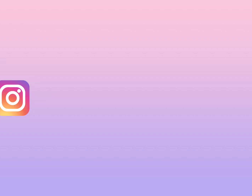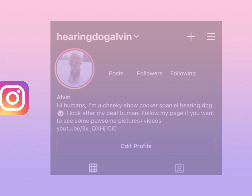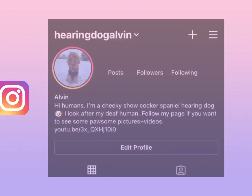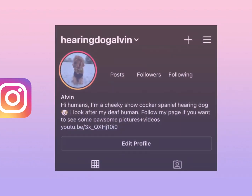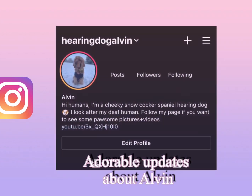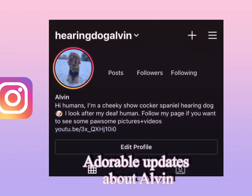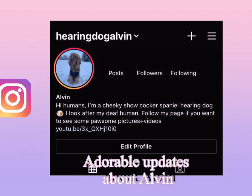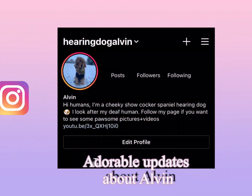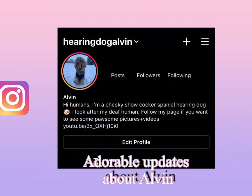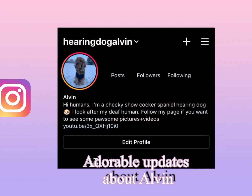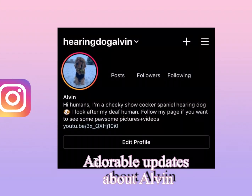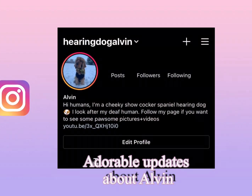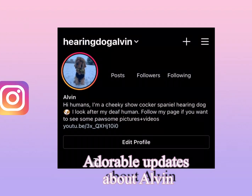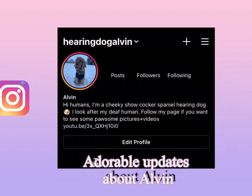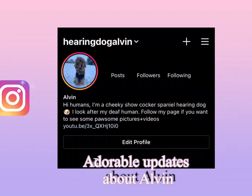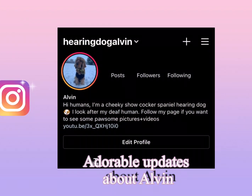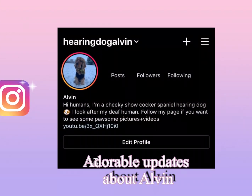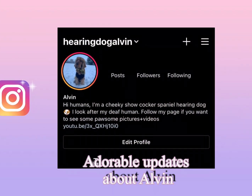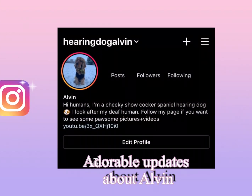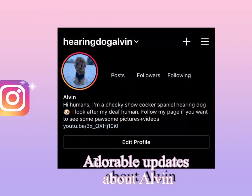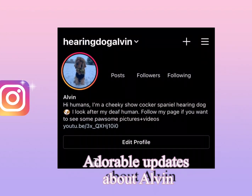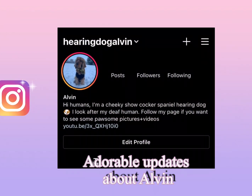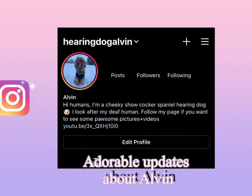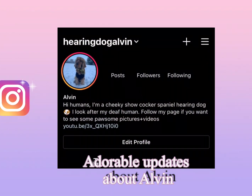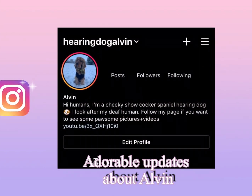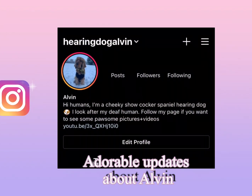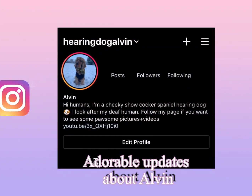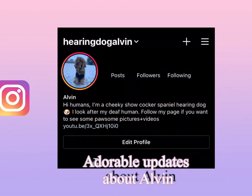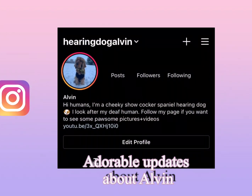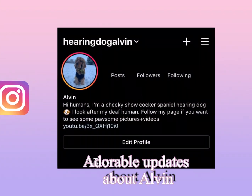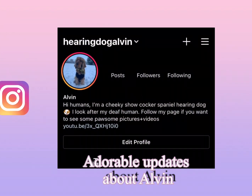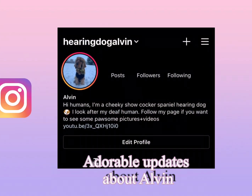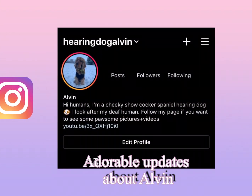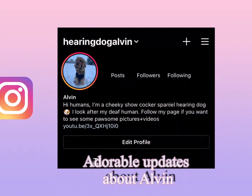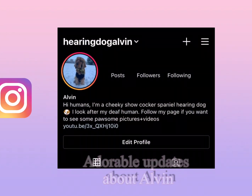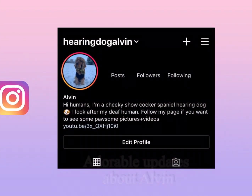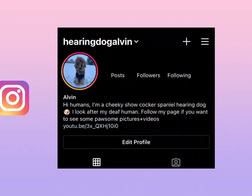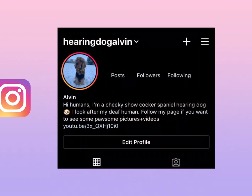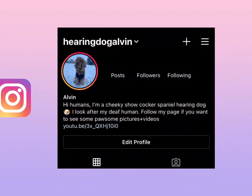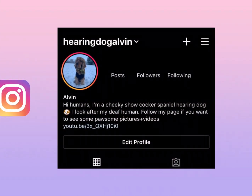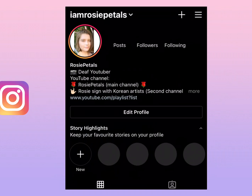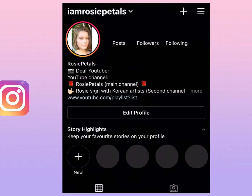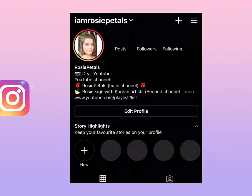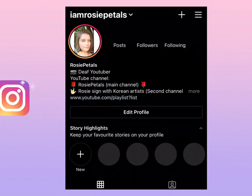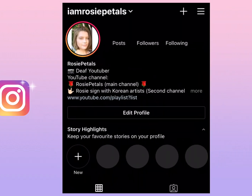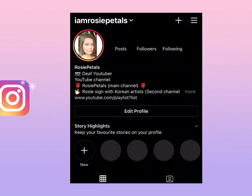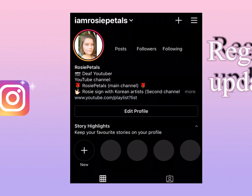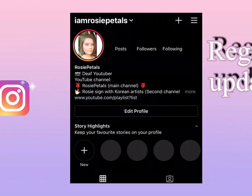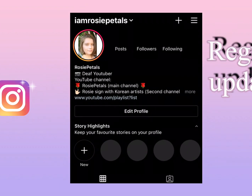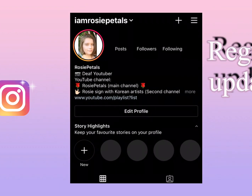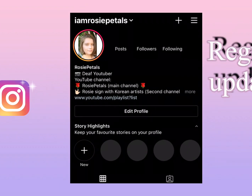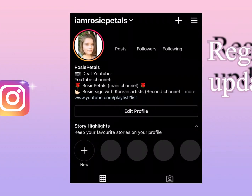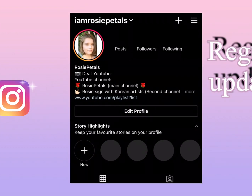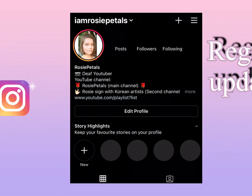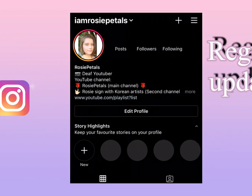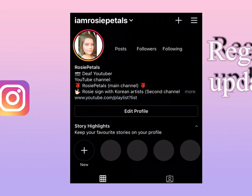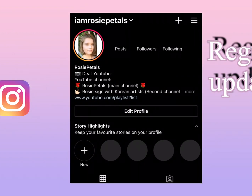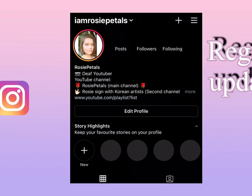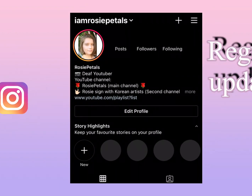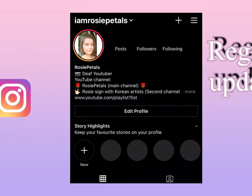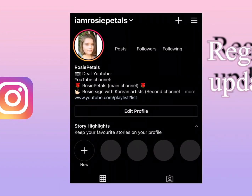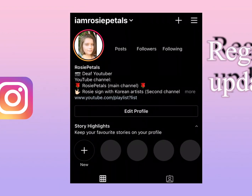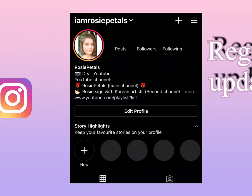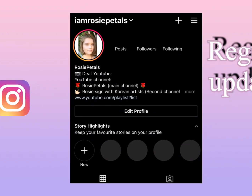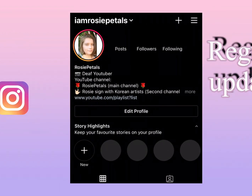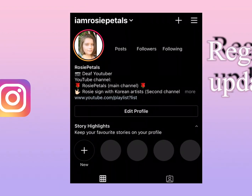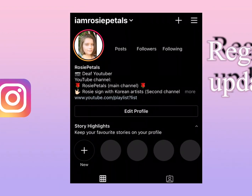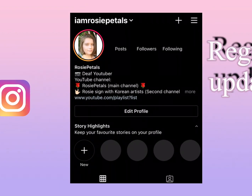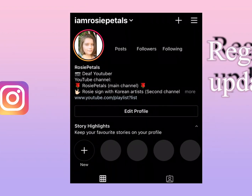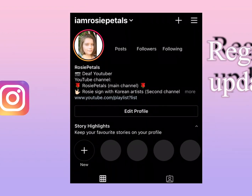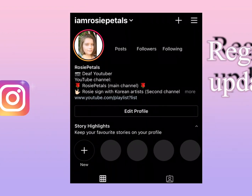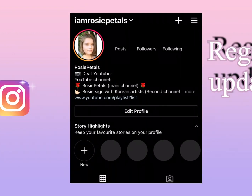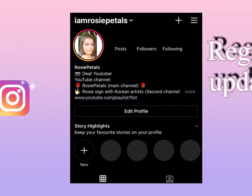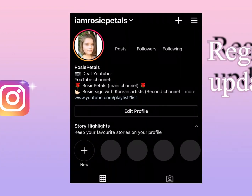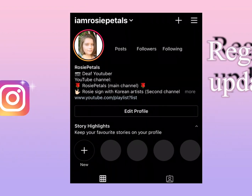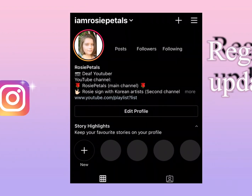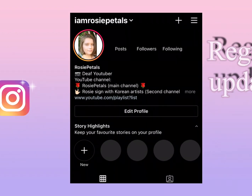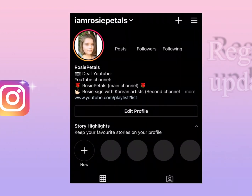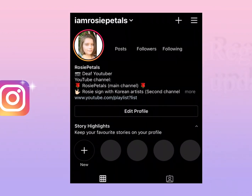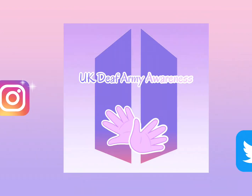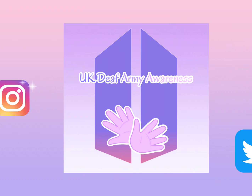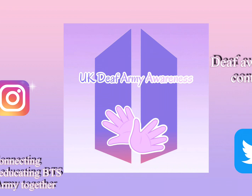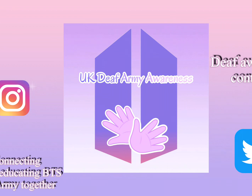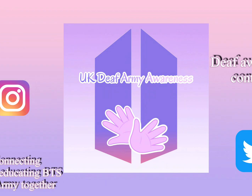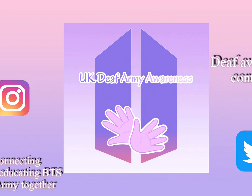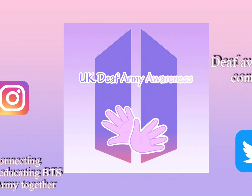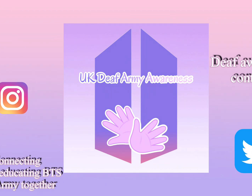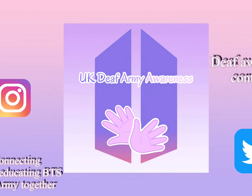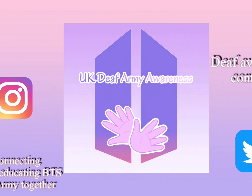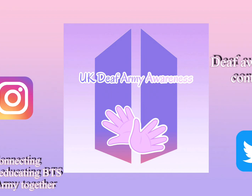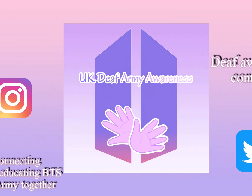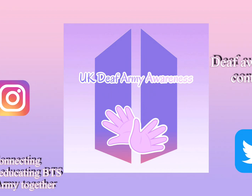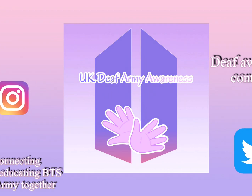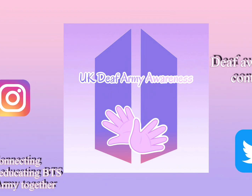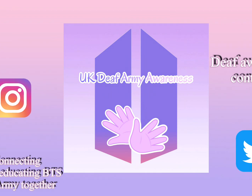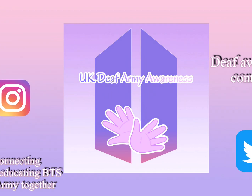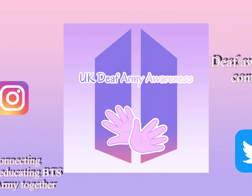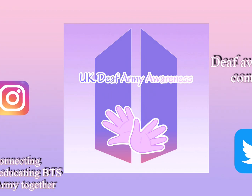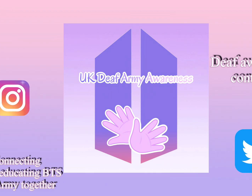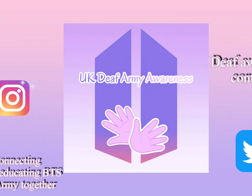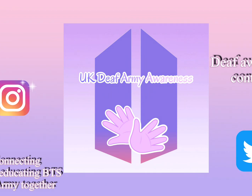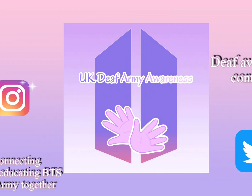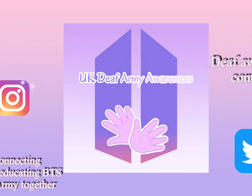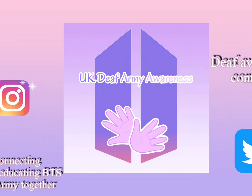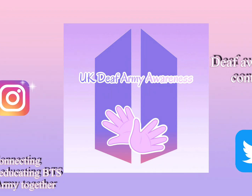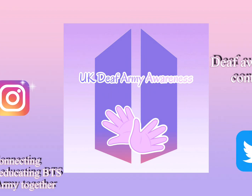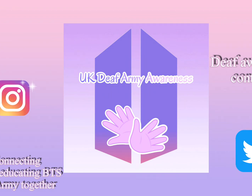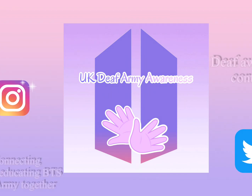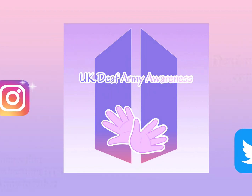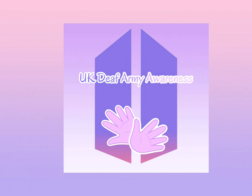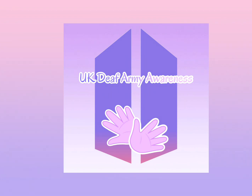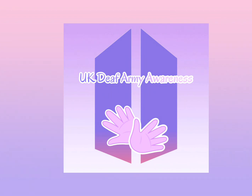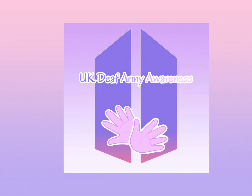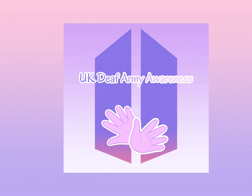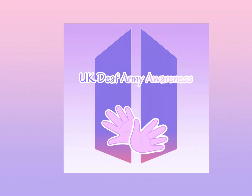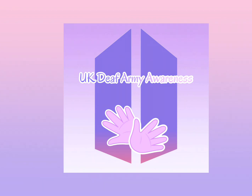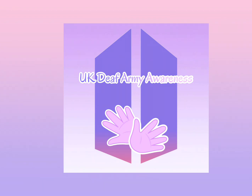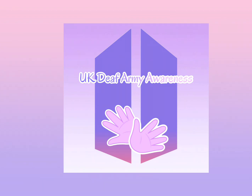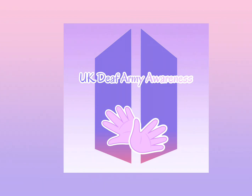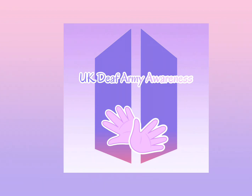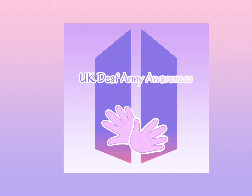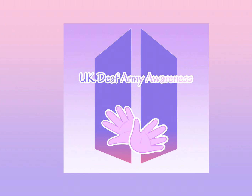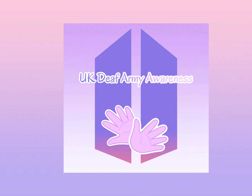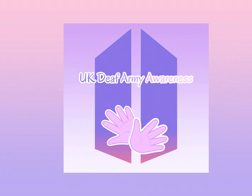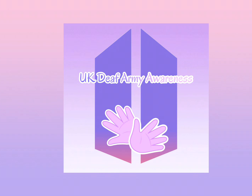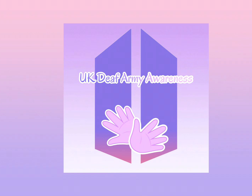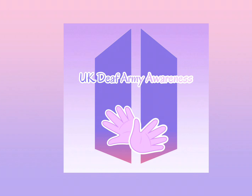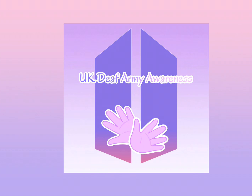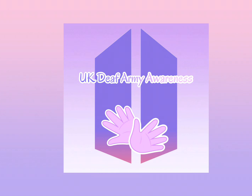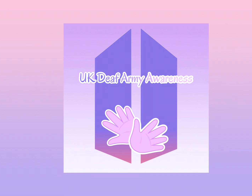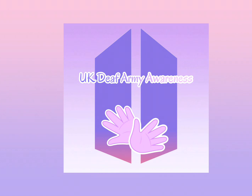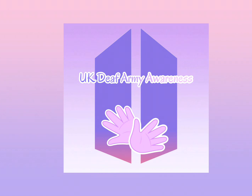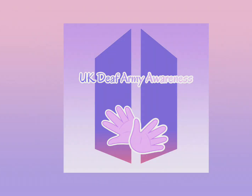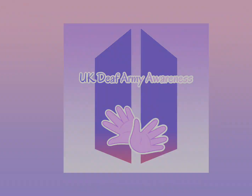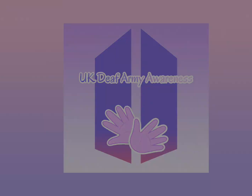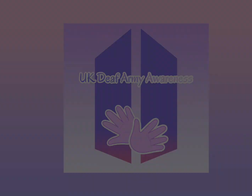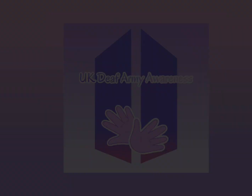*Soft intro*